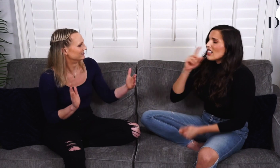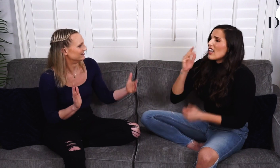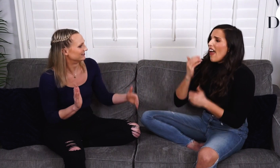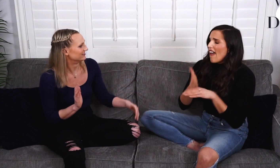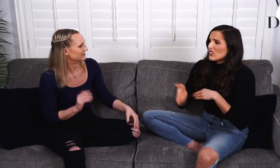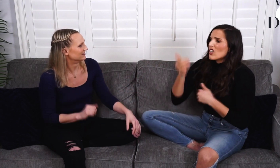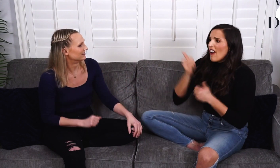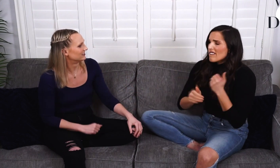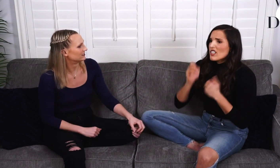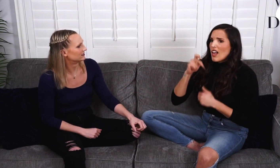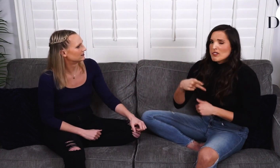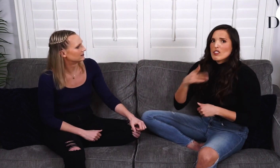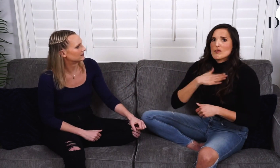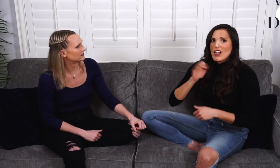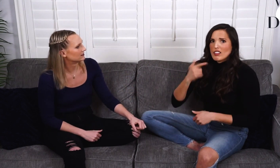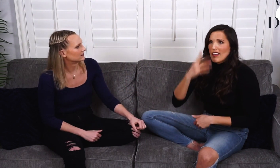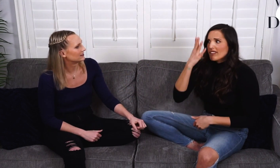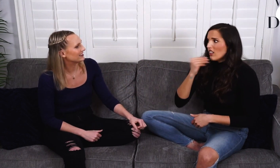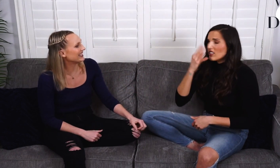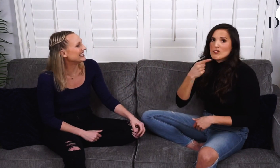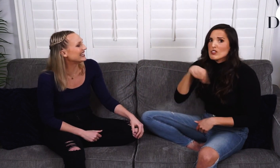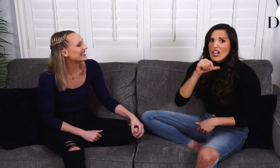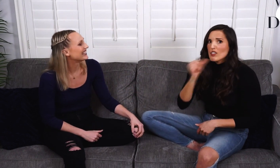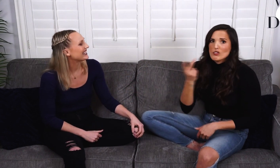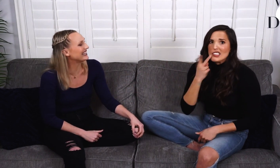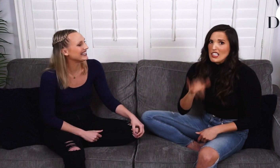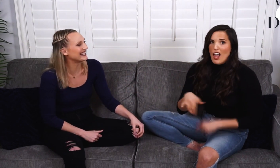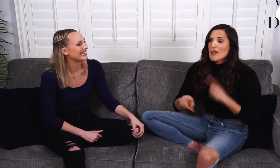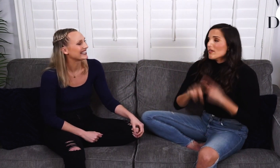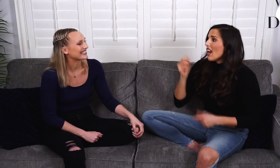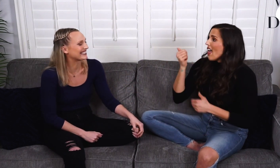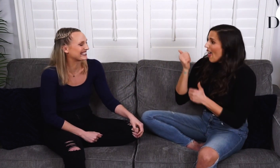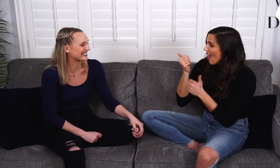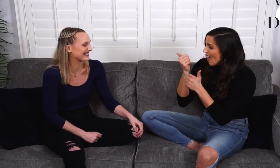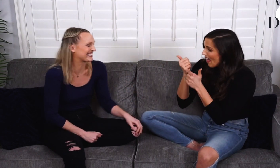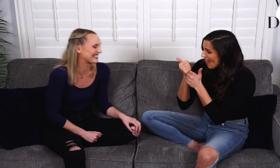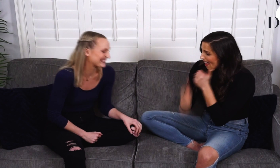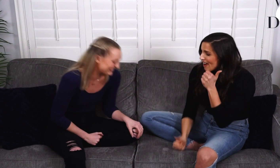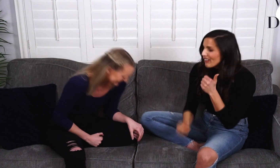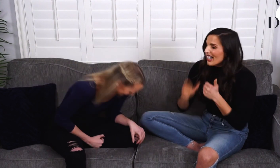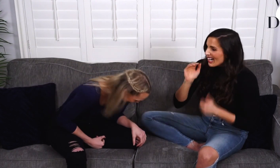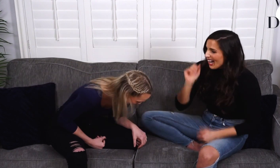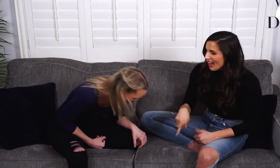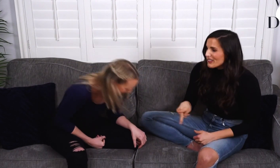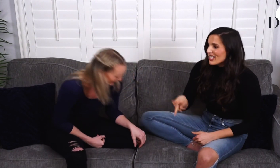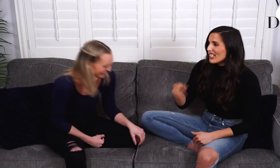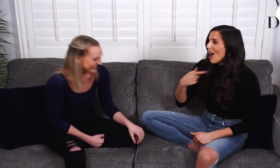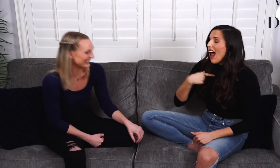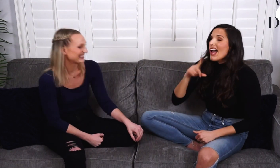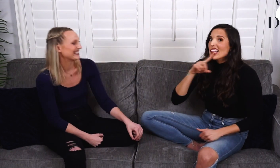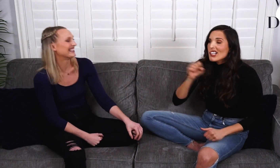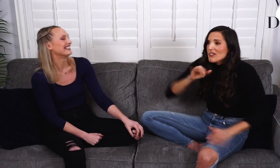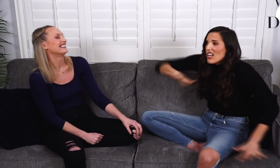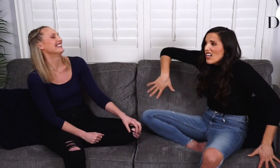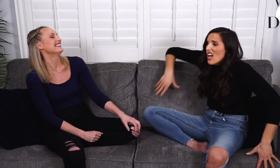I think after every episode my leg falls asleep. You guys don't see that, but every episode I am